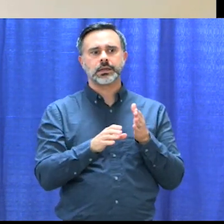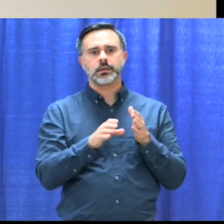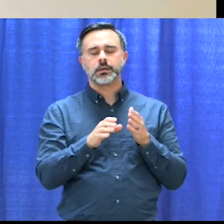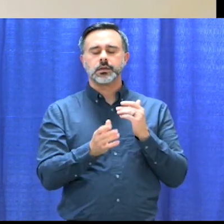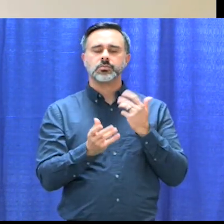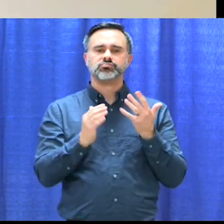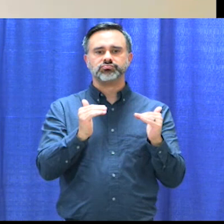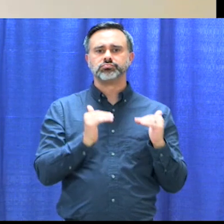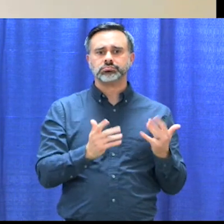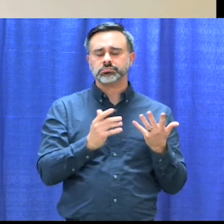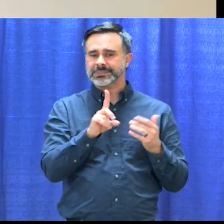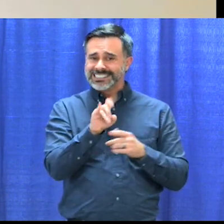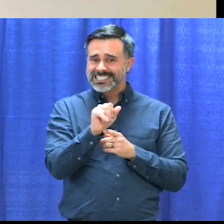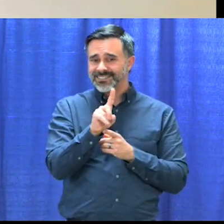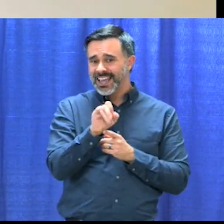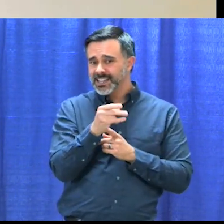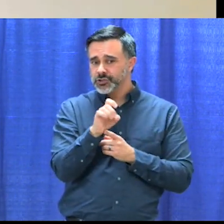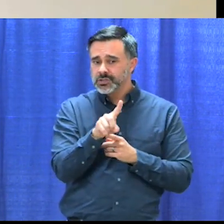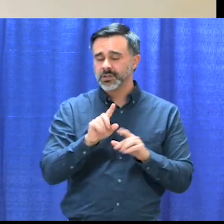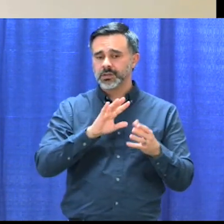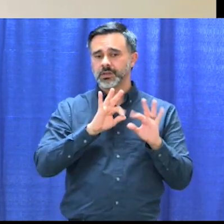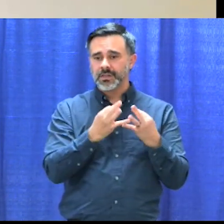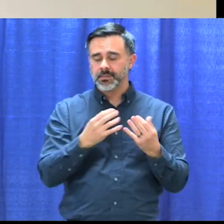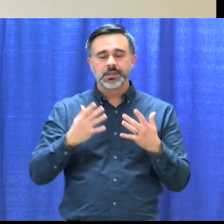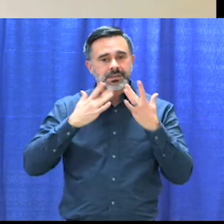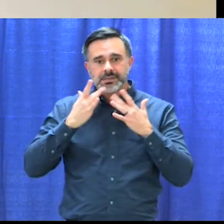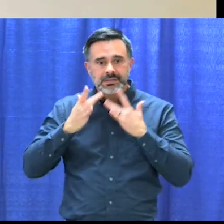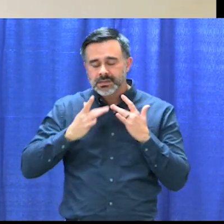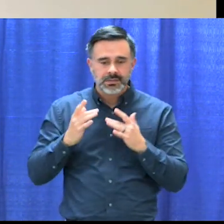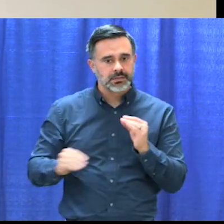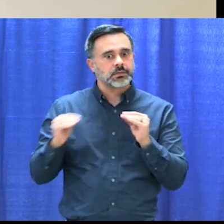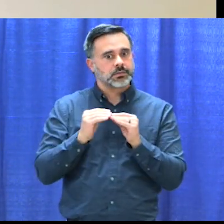At a time when we should be using ever-evolving technology to make revolutionary advances